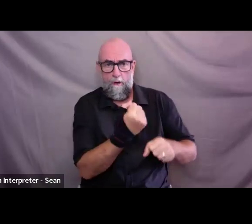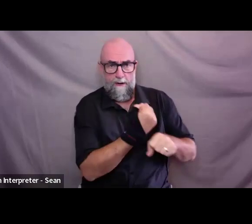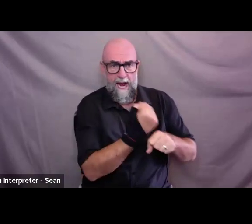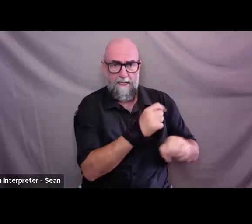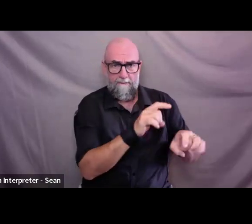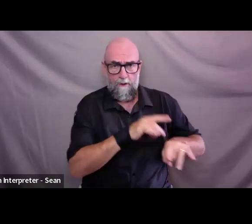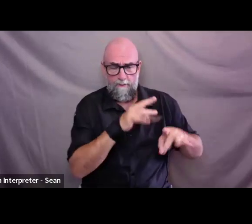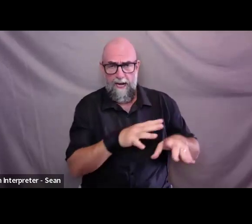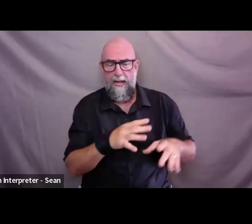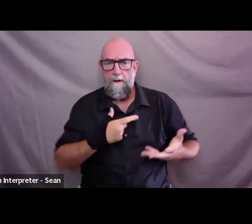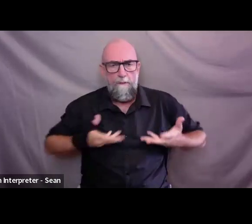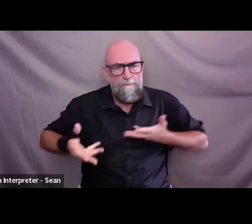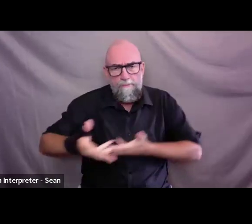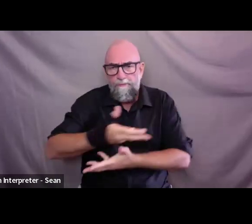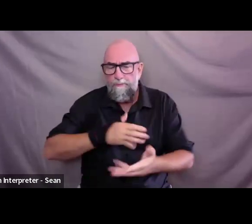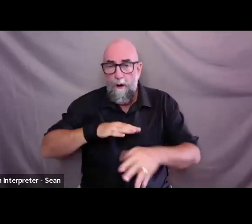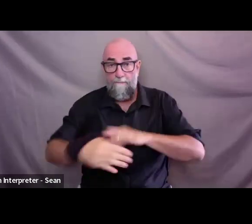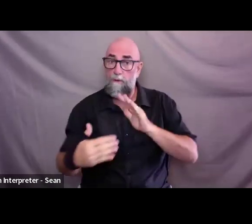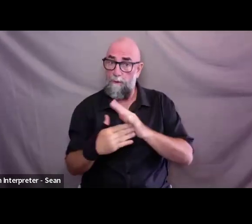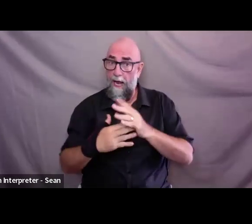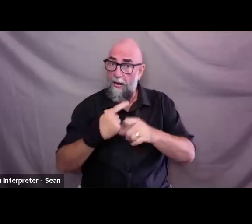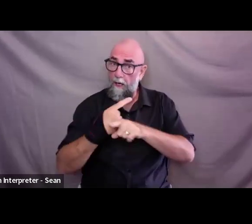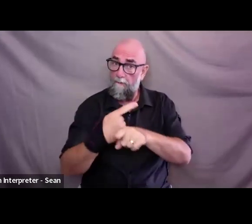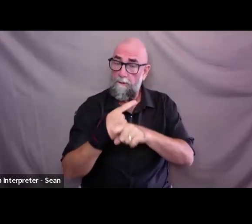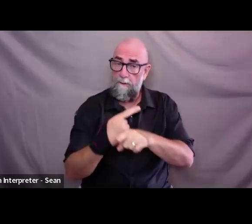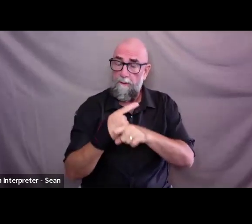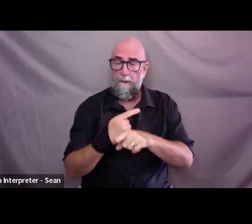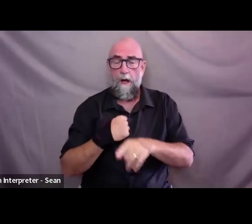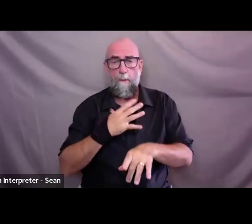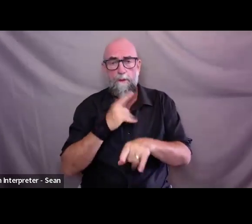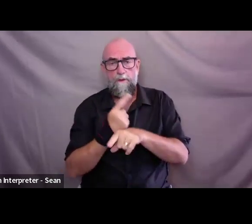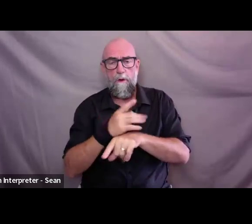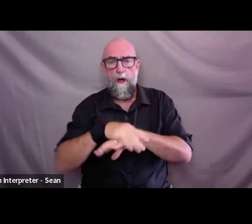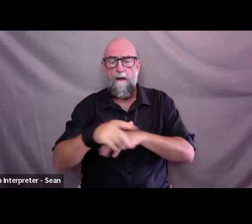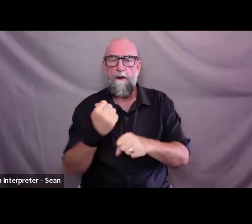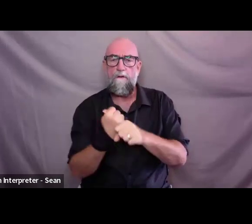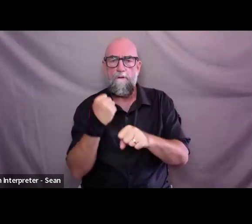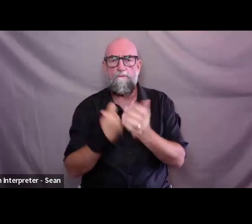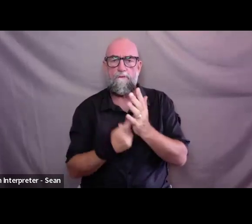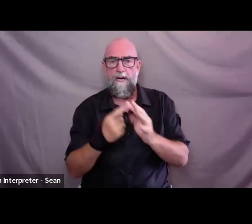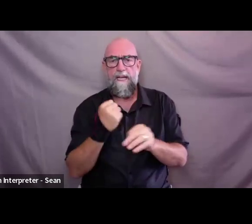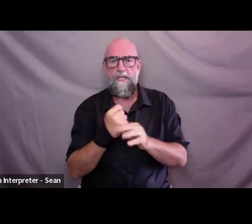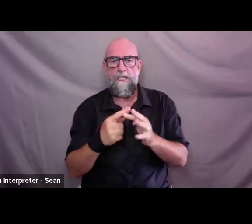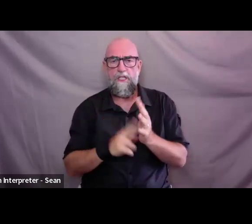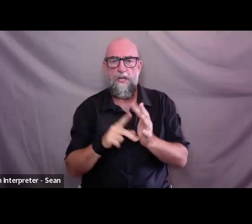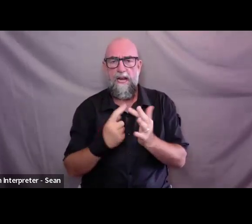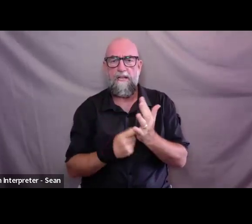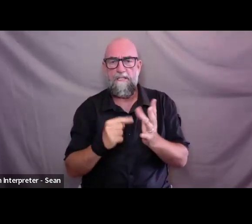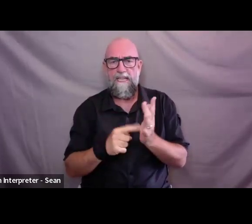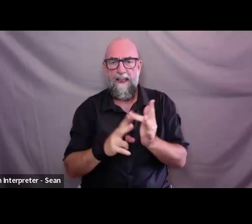in the series.